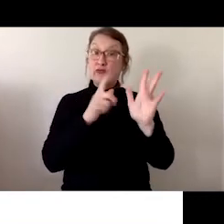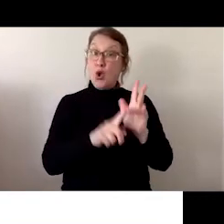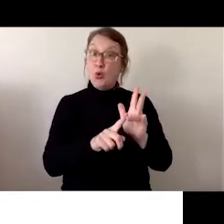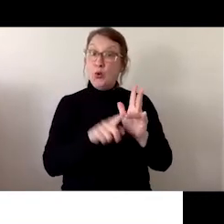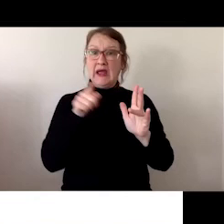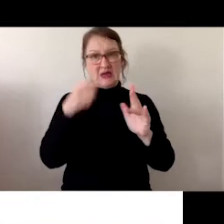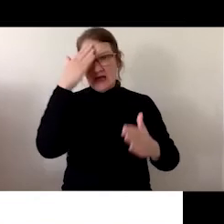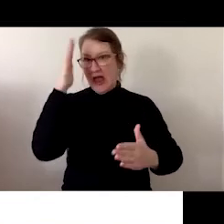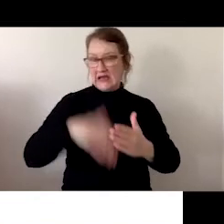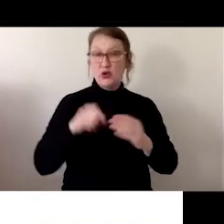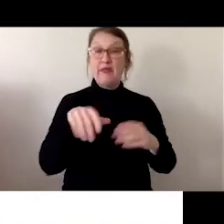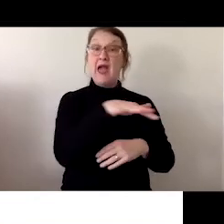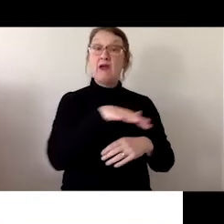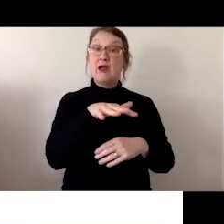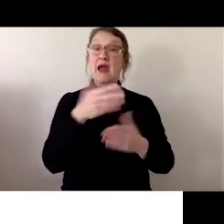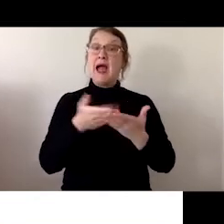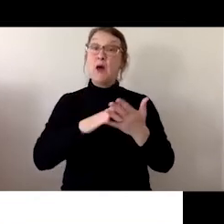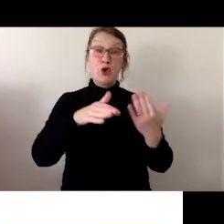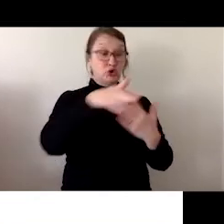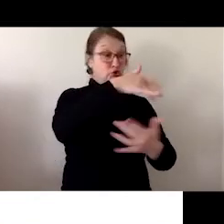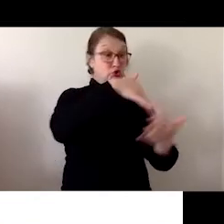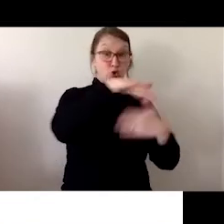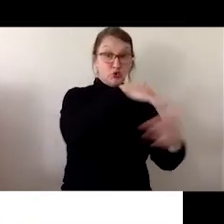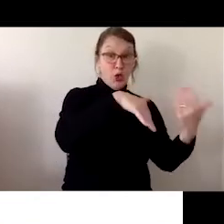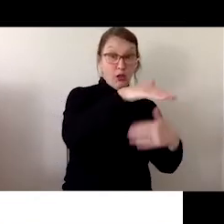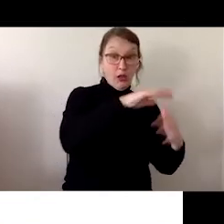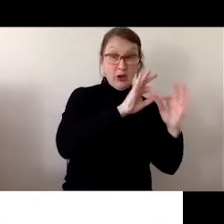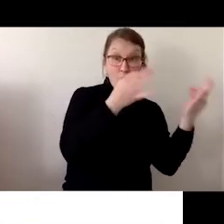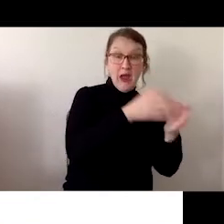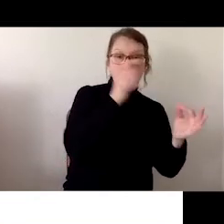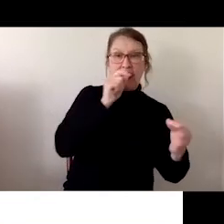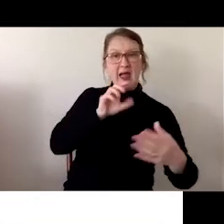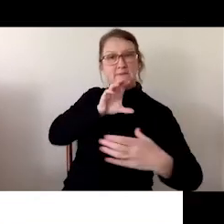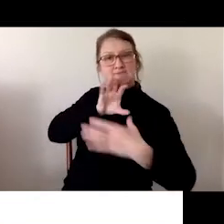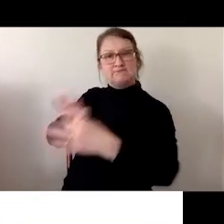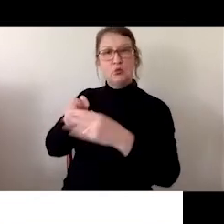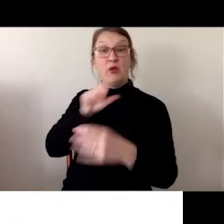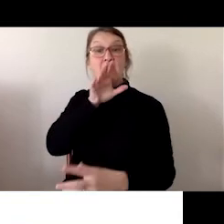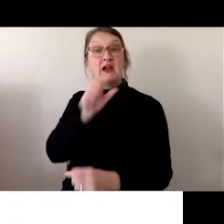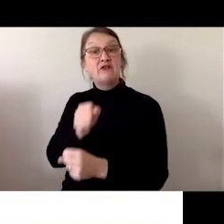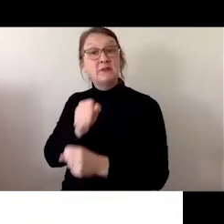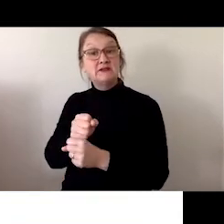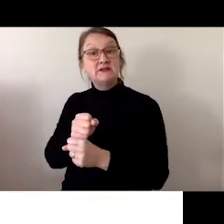talks about how social sector can best engage with government. If you have a government engagement process in place, consider rebooting it. I'm